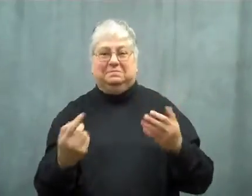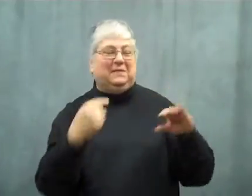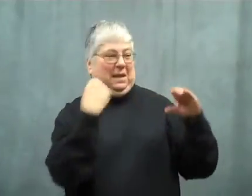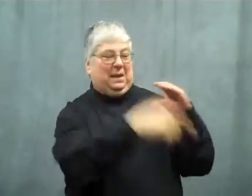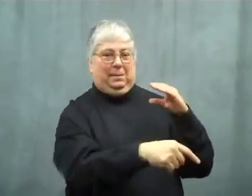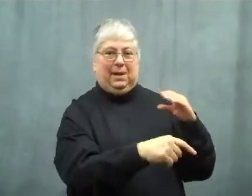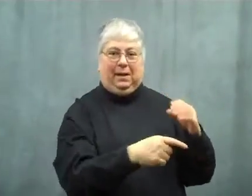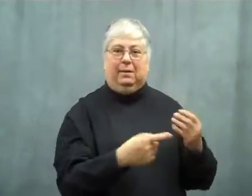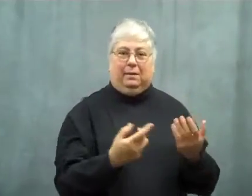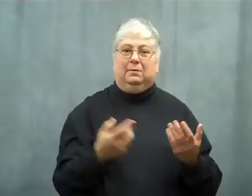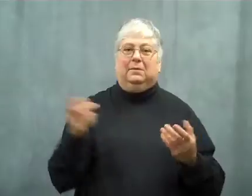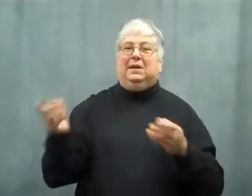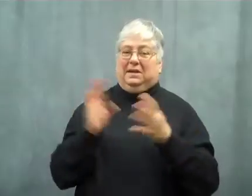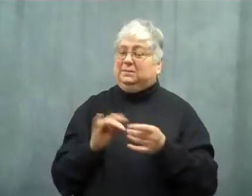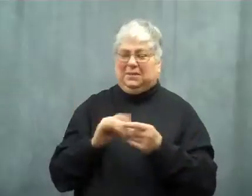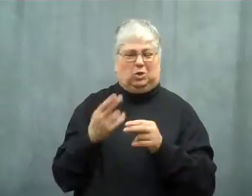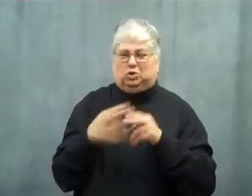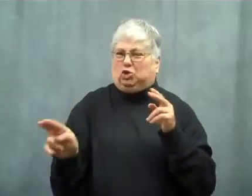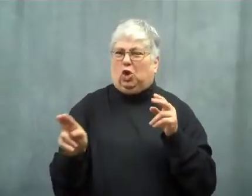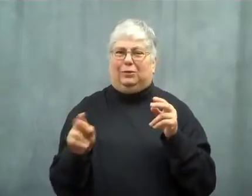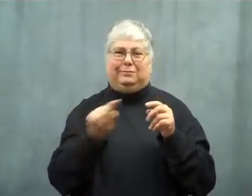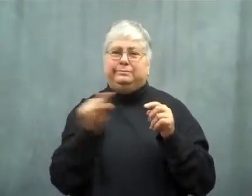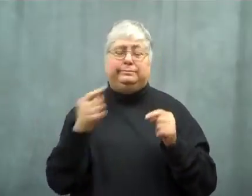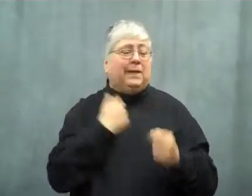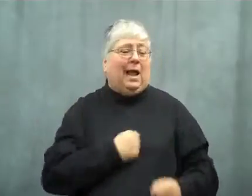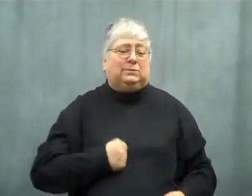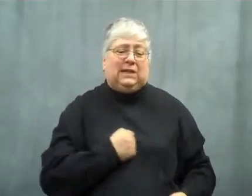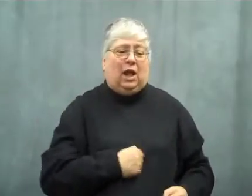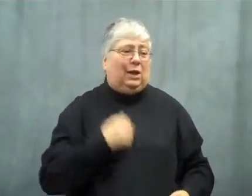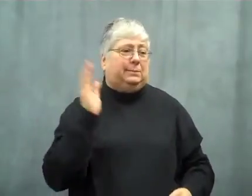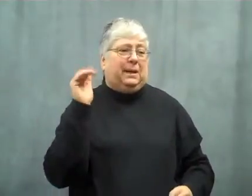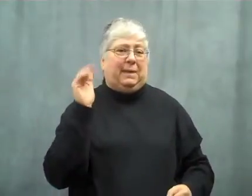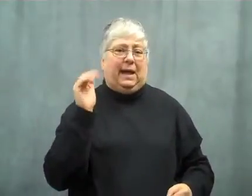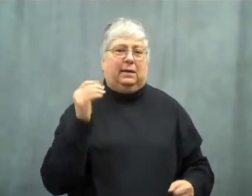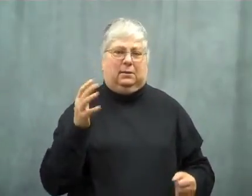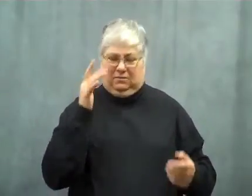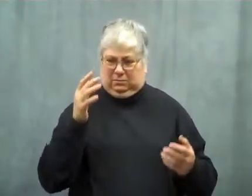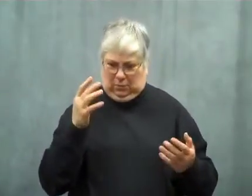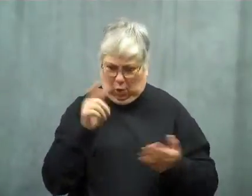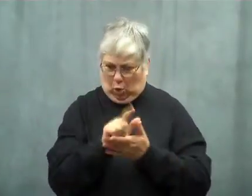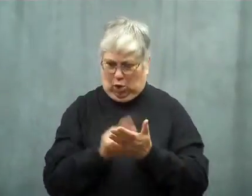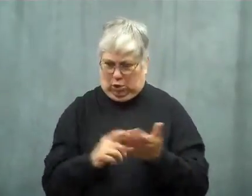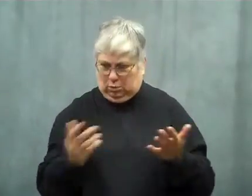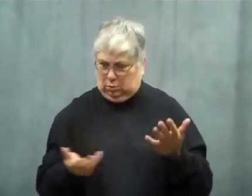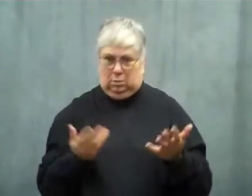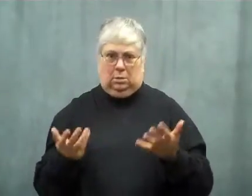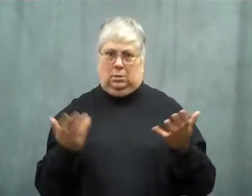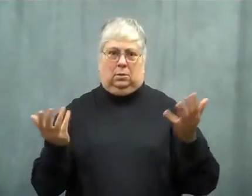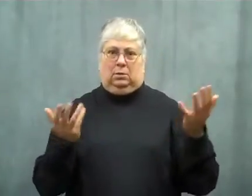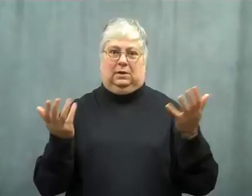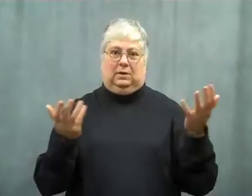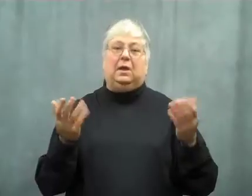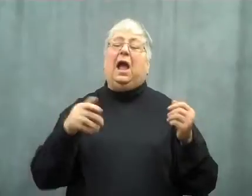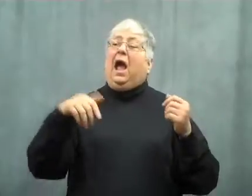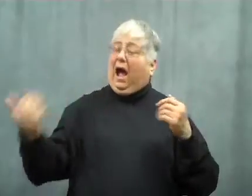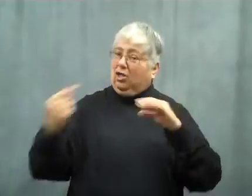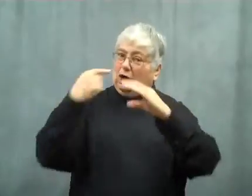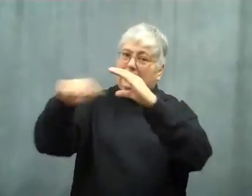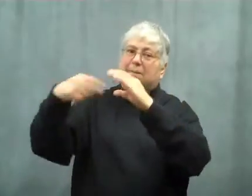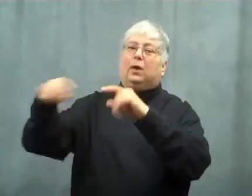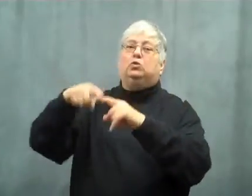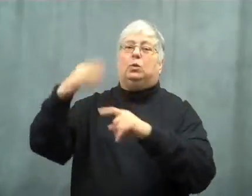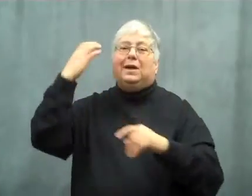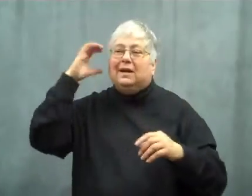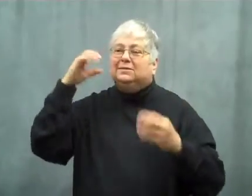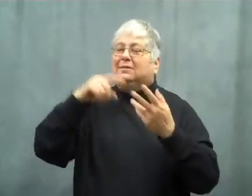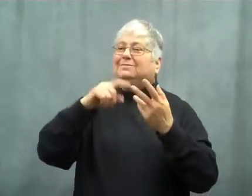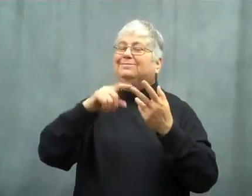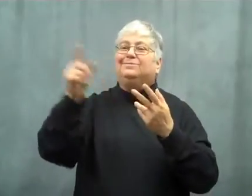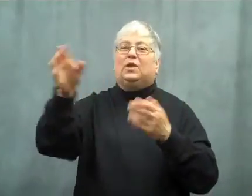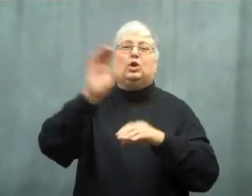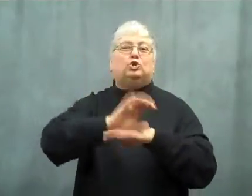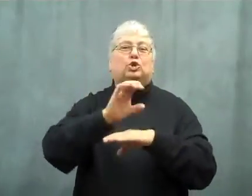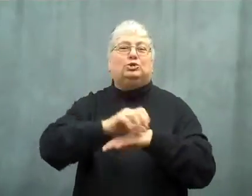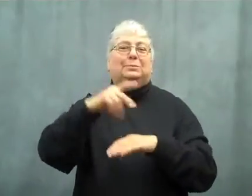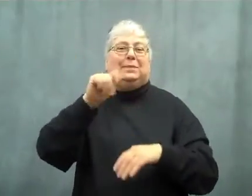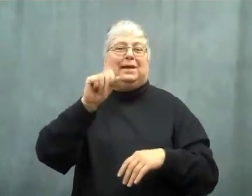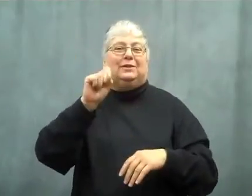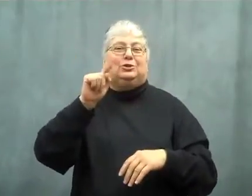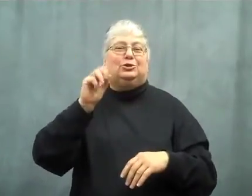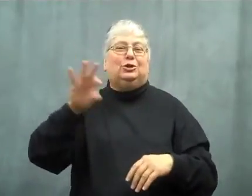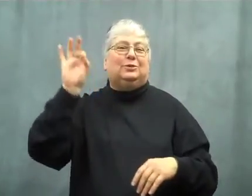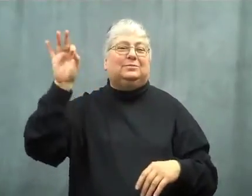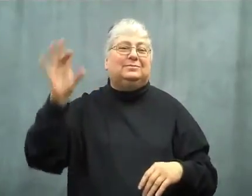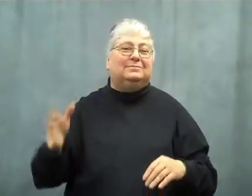It was very short, "I'm sorry, good bye." The lawyer didn't know what to make of it.